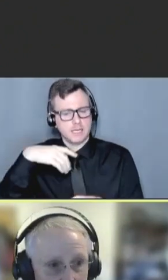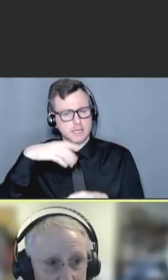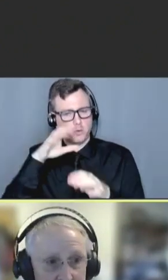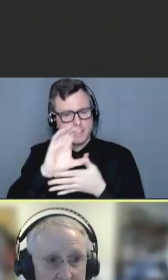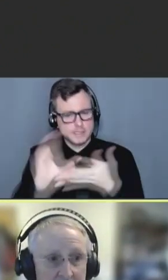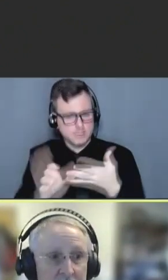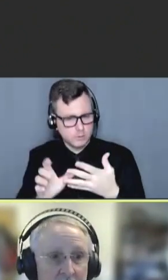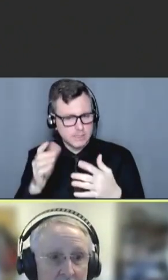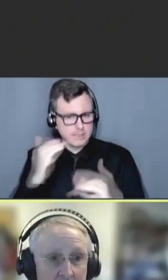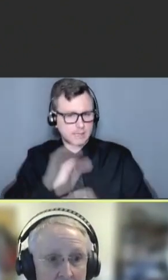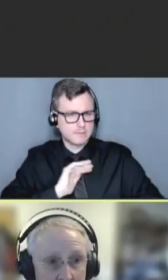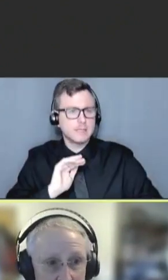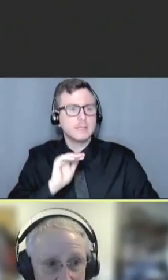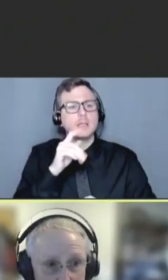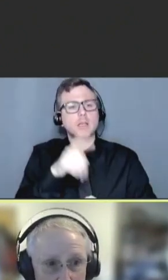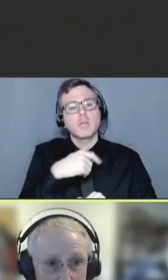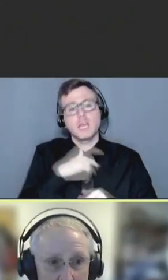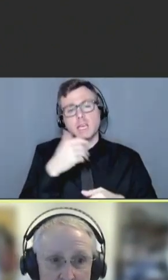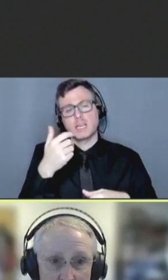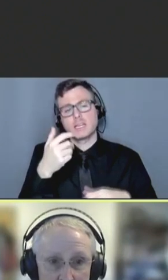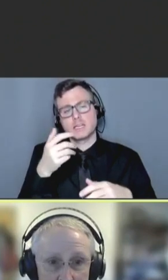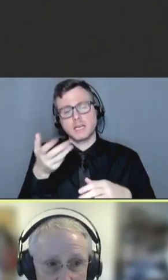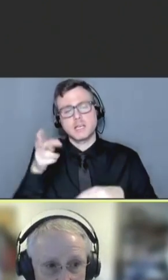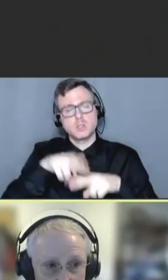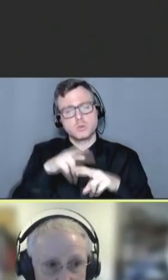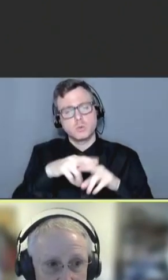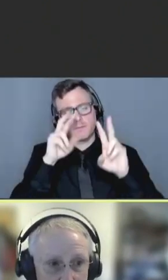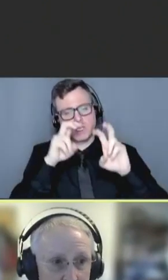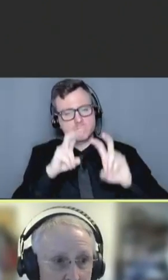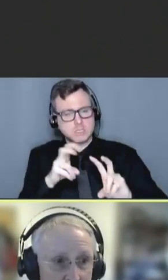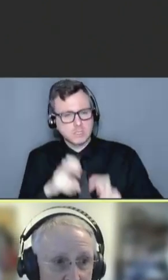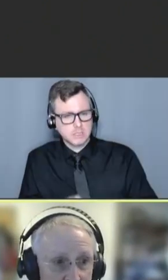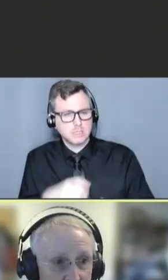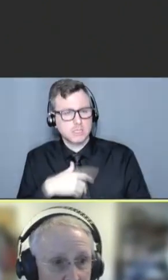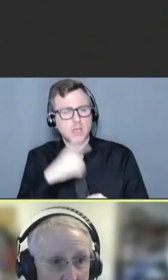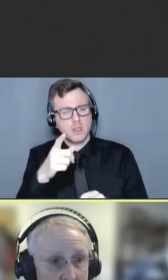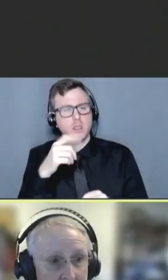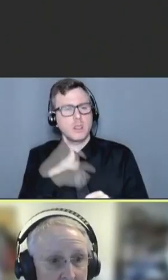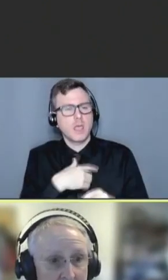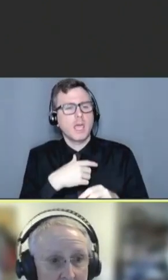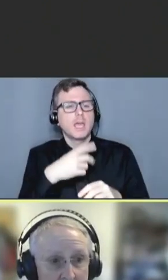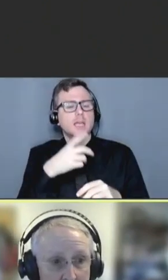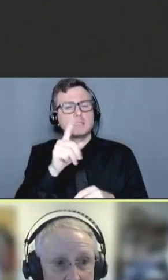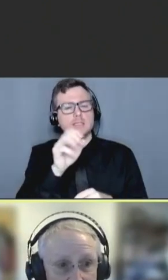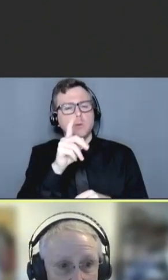analyses. The temporal clustering that I showed you on the previous slide. There have been